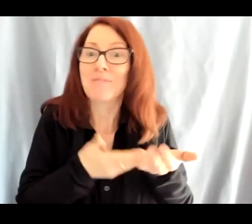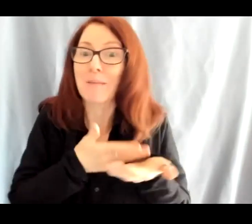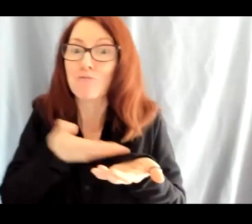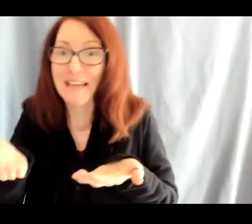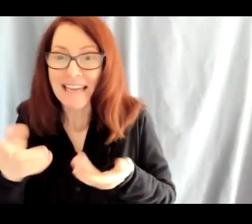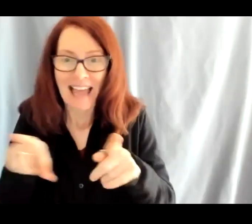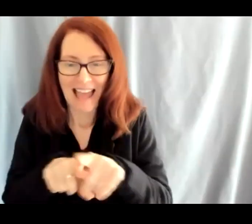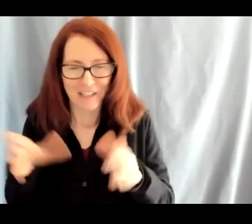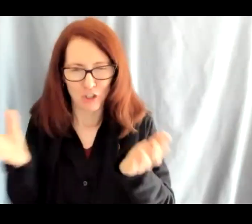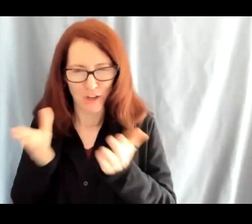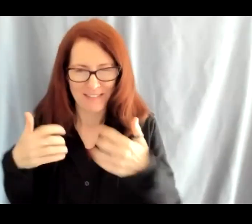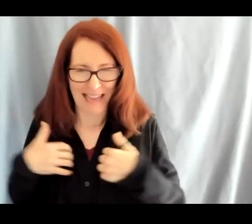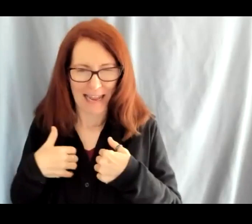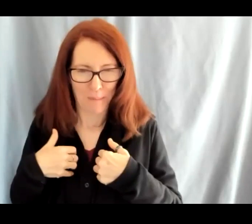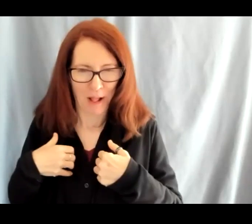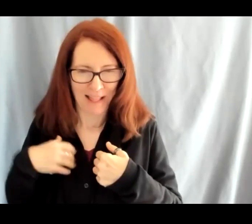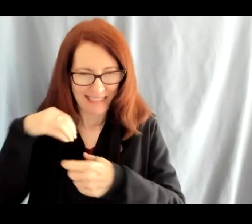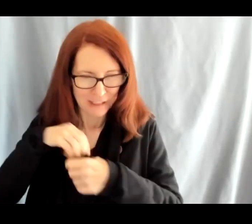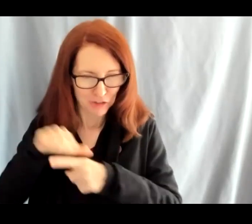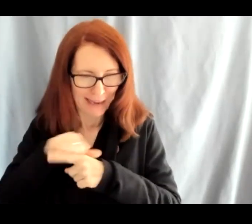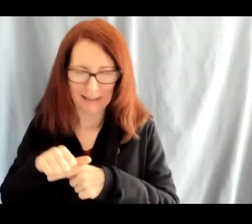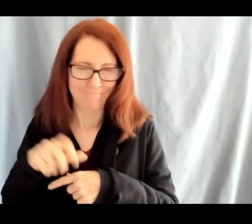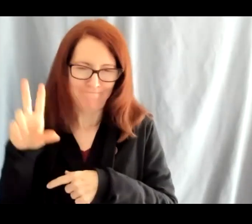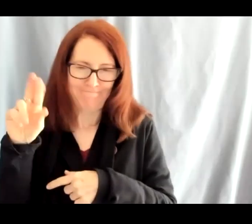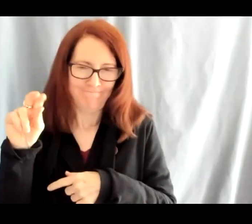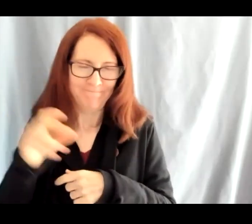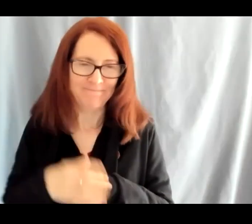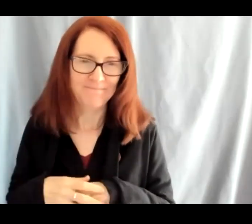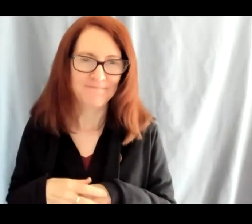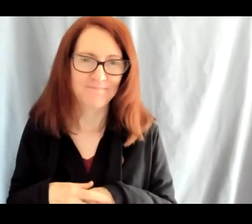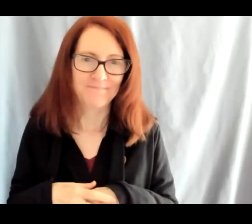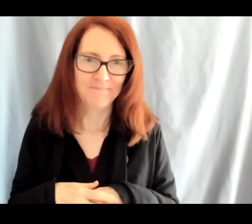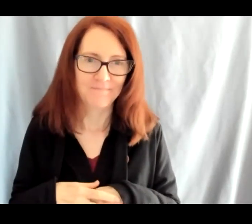puppy and just bring that into the office as a service animal in training I feel like there was another point on that